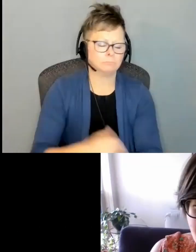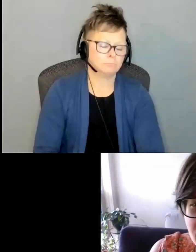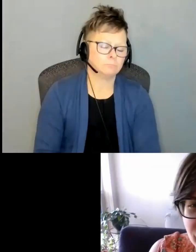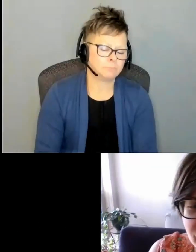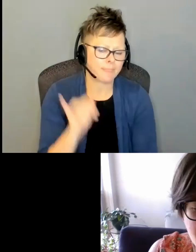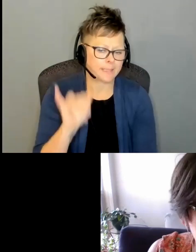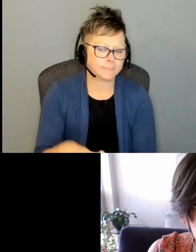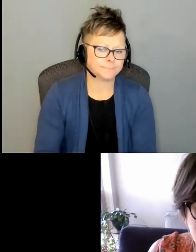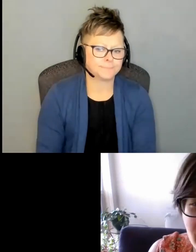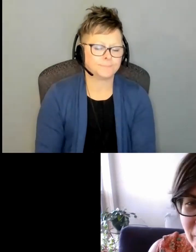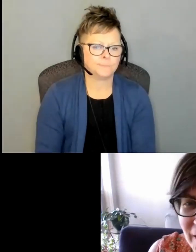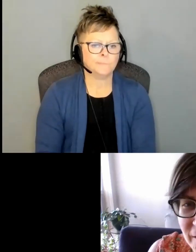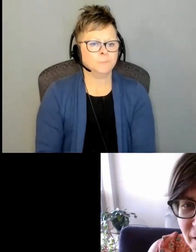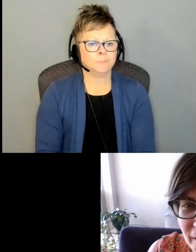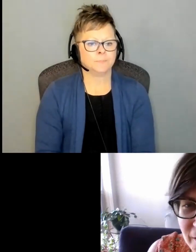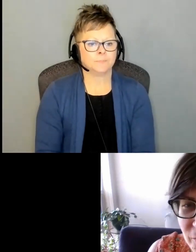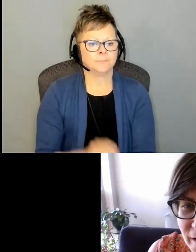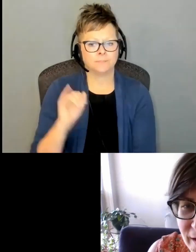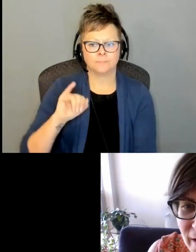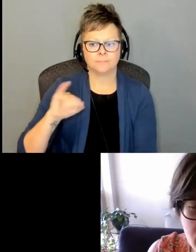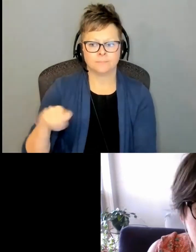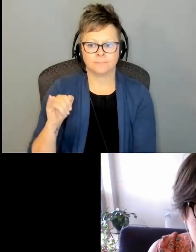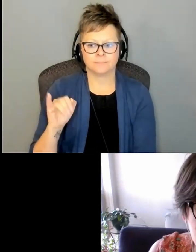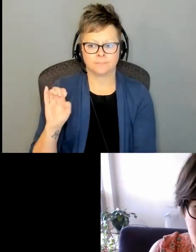Yes, that’s really sound advice.